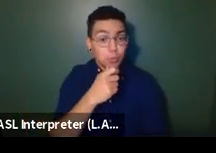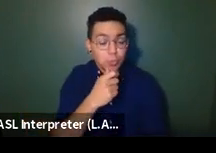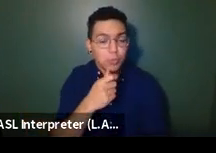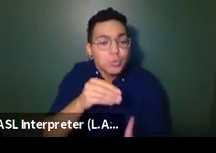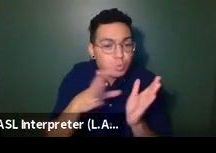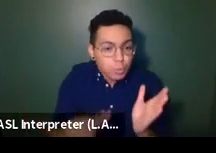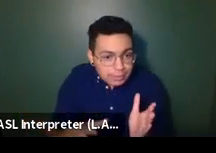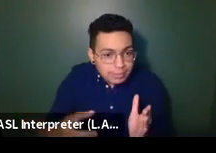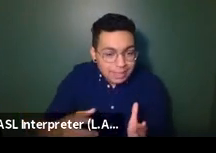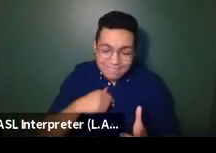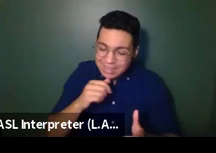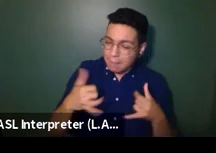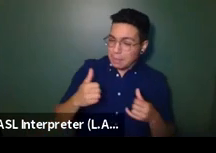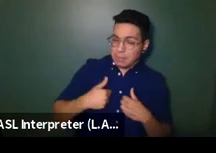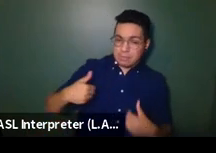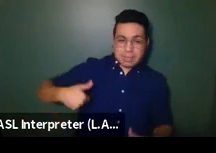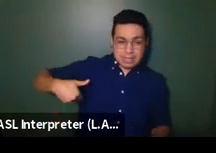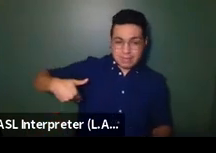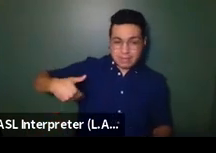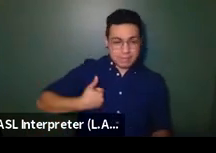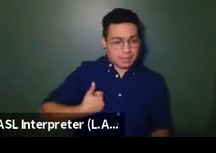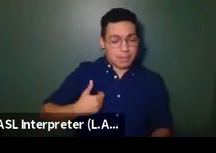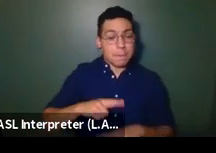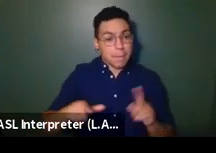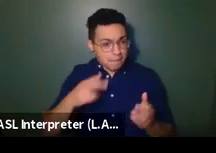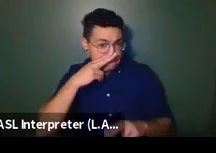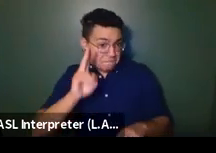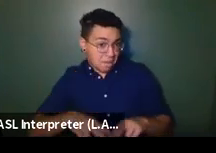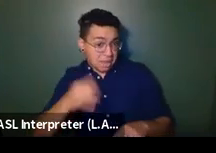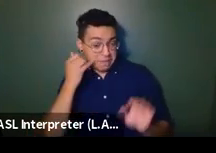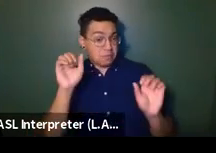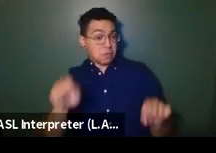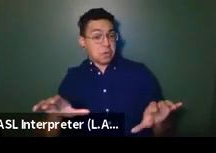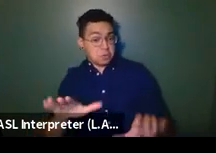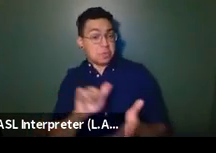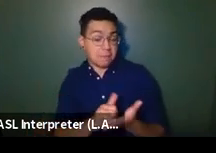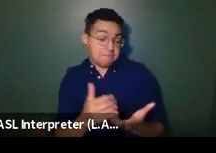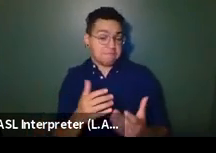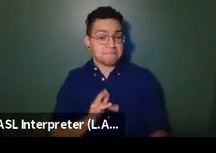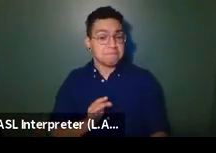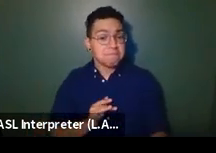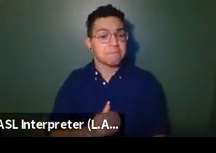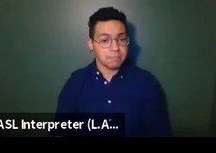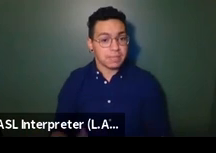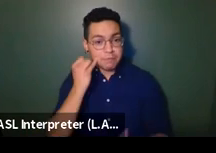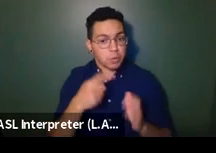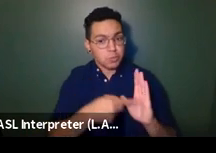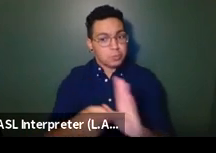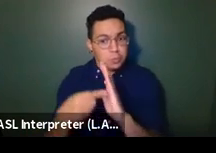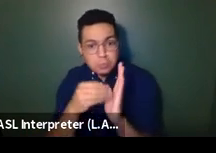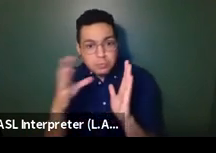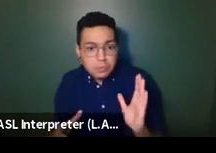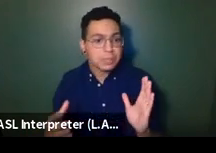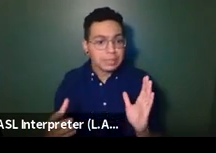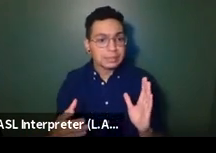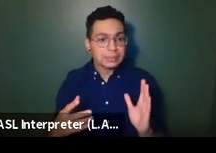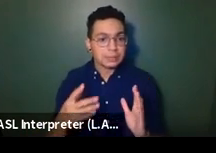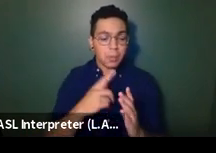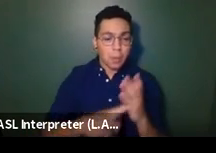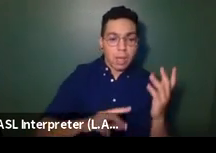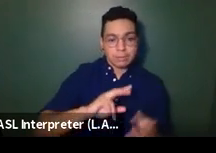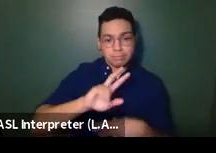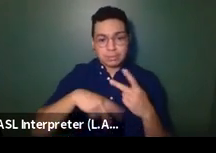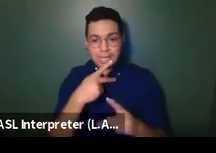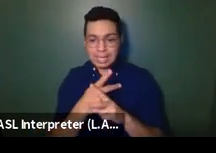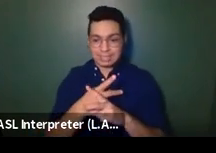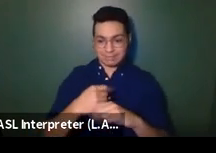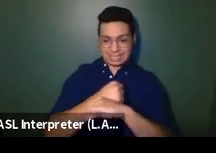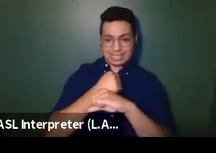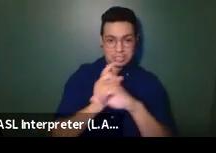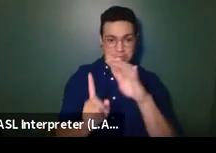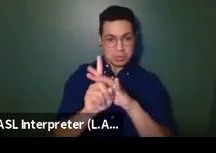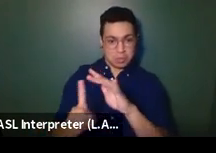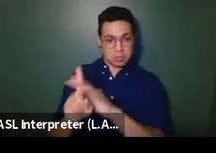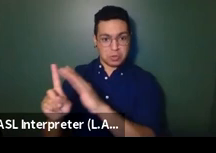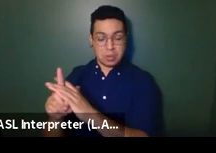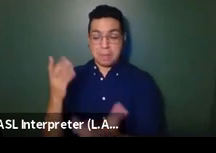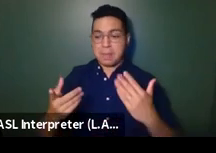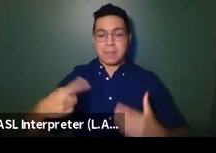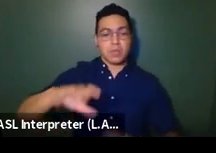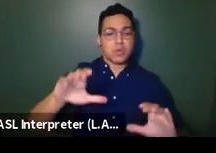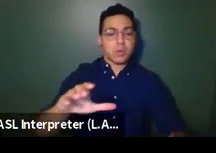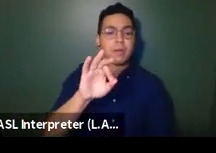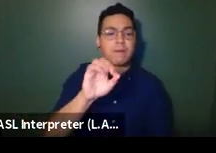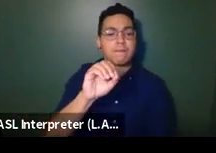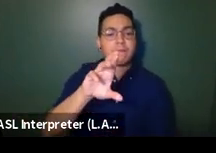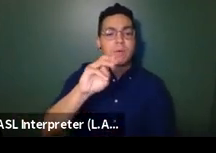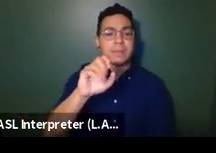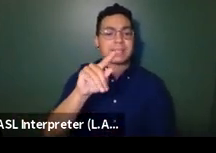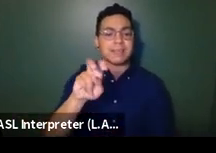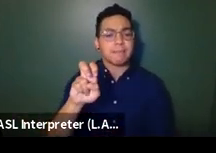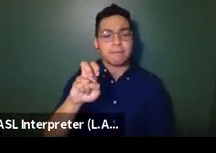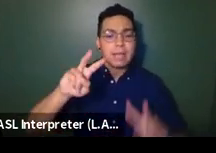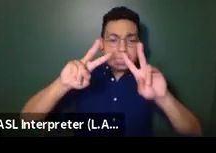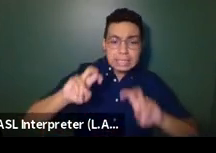ESD 189 - Amy Colburn: But that is a kind of a fun option if if it's available for you. And if you're interested in kind of showing students, what kind of this statistics show up as you know maybe they're doing a formative assessment or something and they can see some stats.